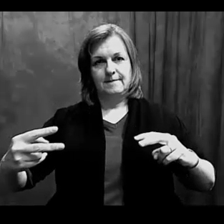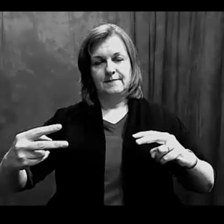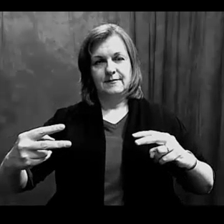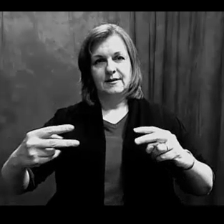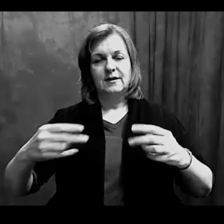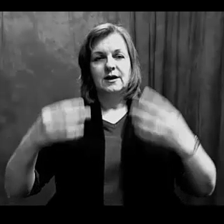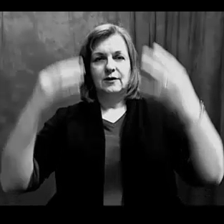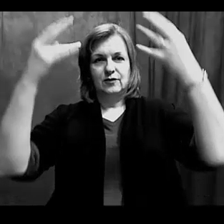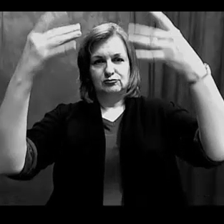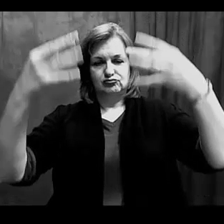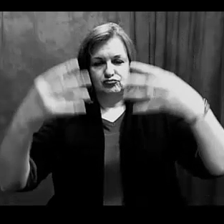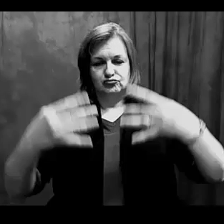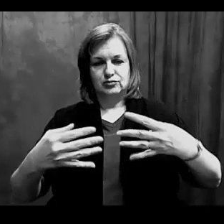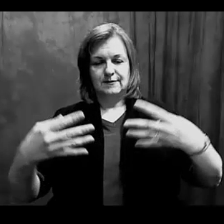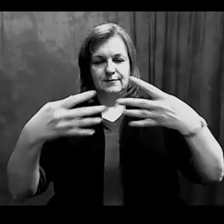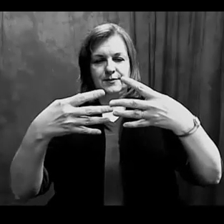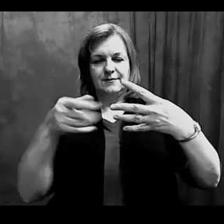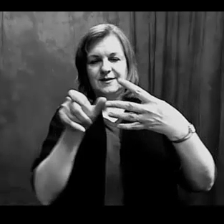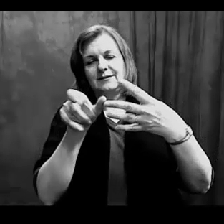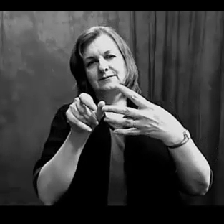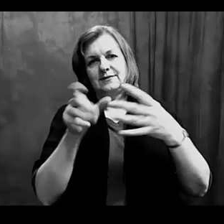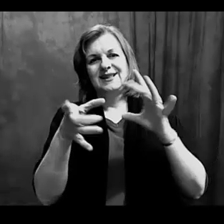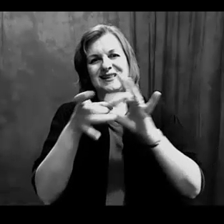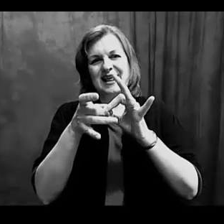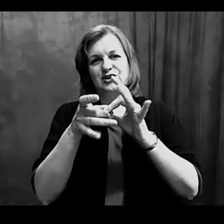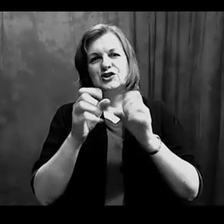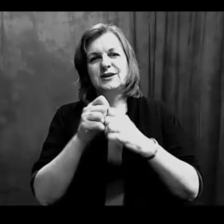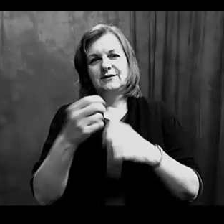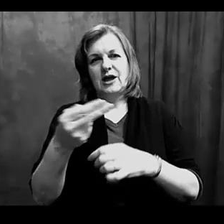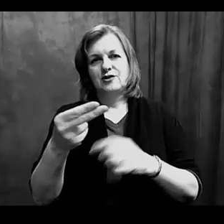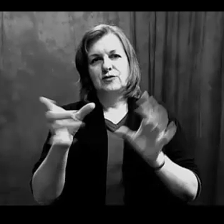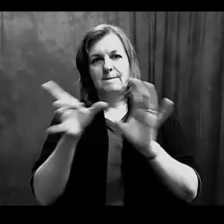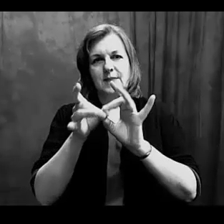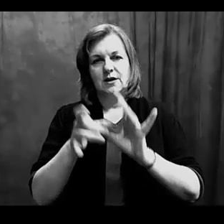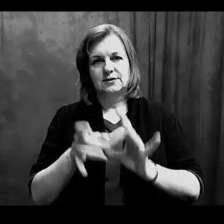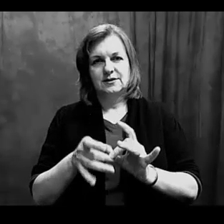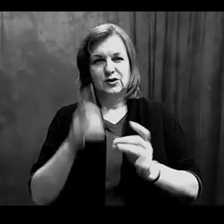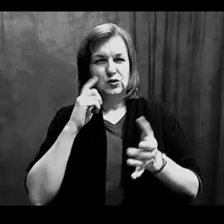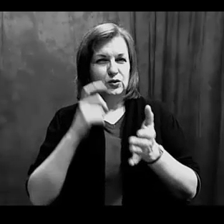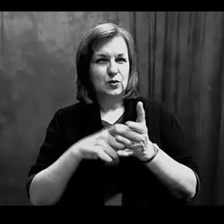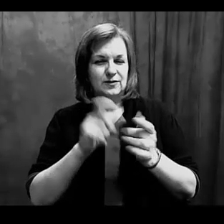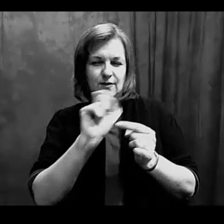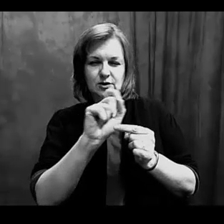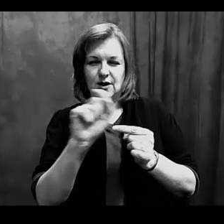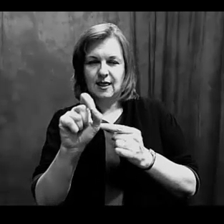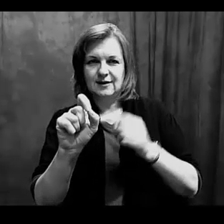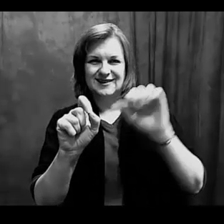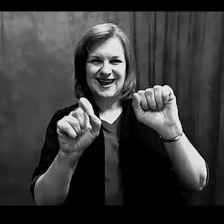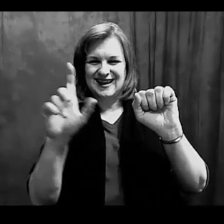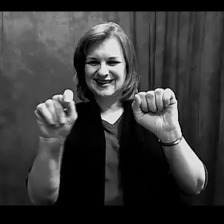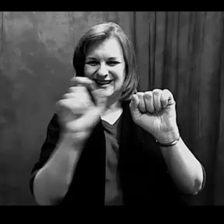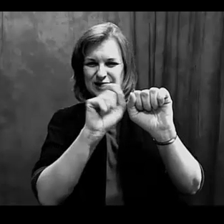and when we look at building DNA we're actually going to build something known as a double helix which many of you may already know